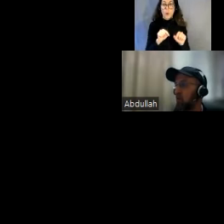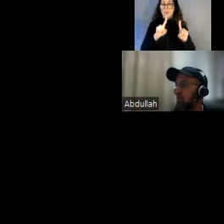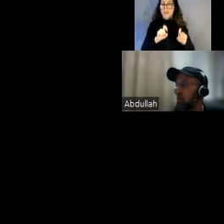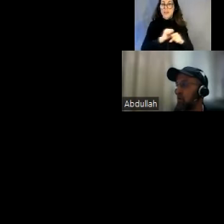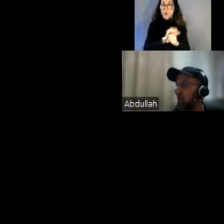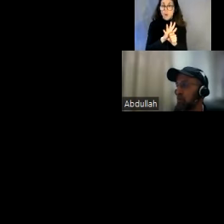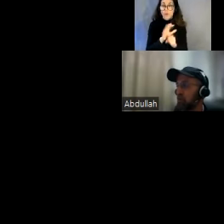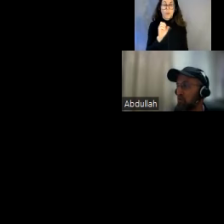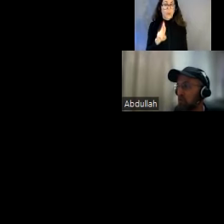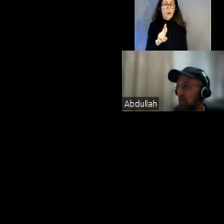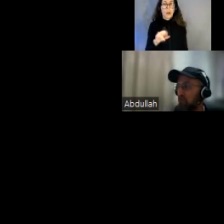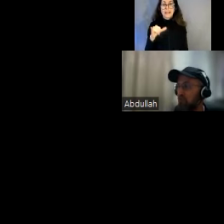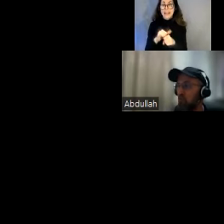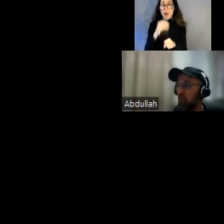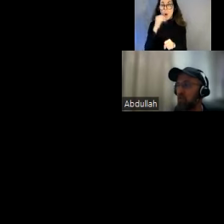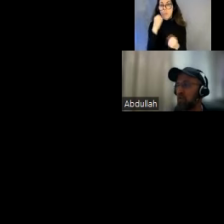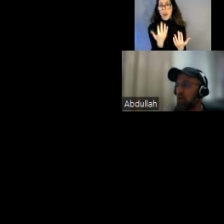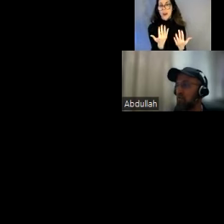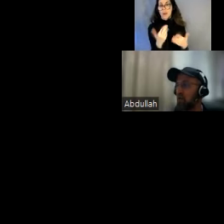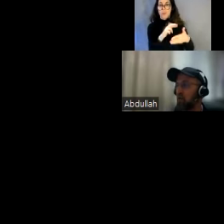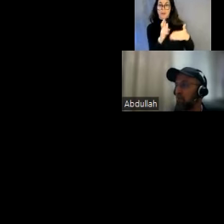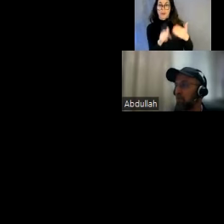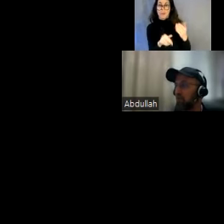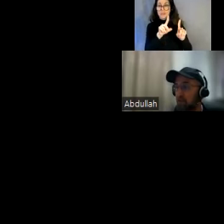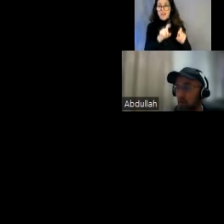attendant could not work due to a number of reasons, which